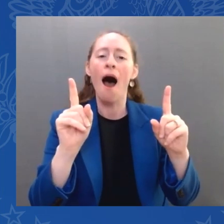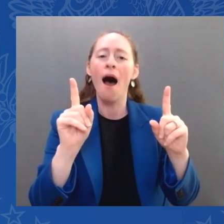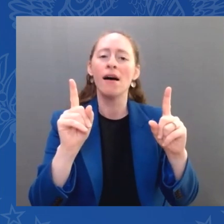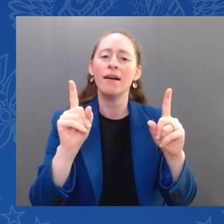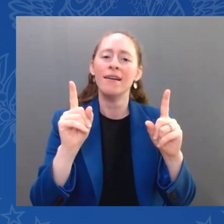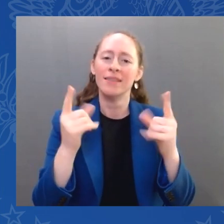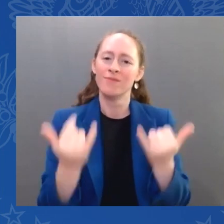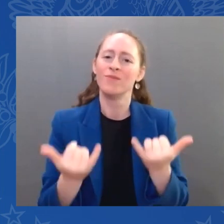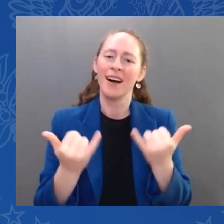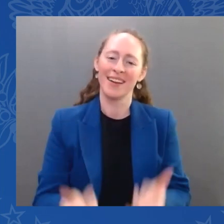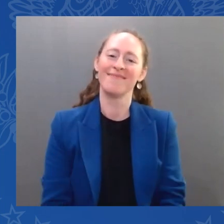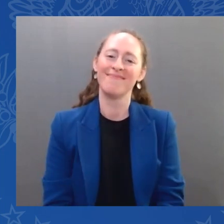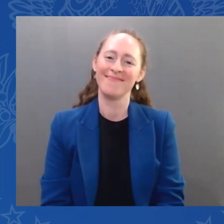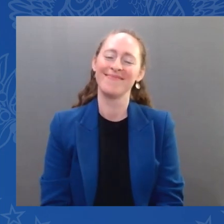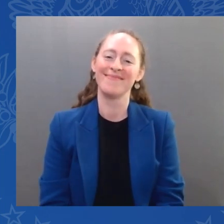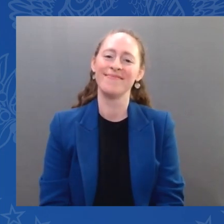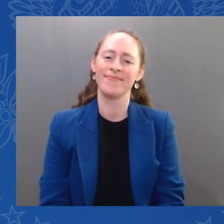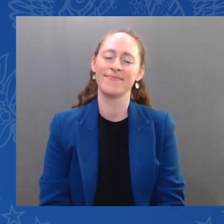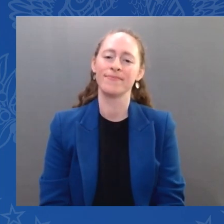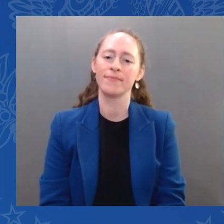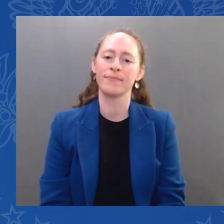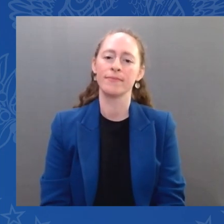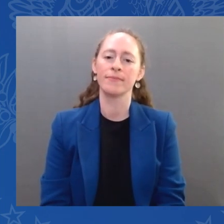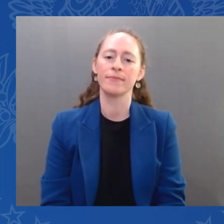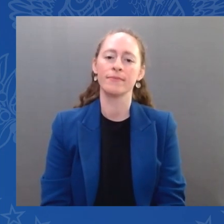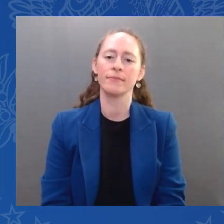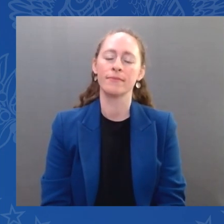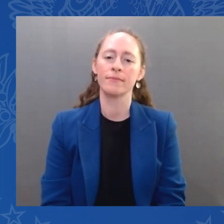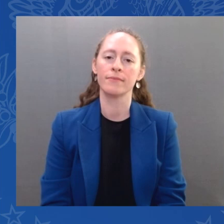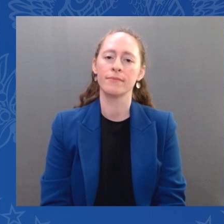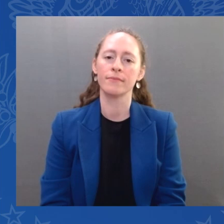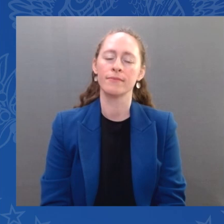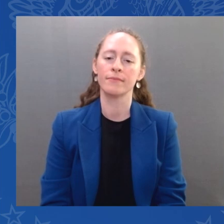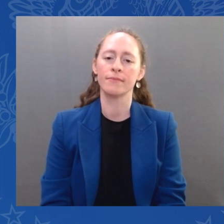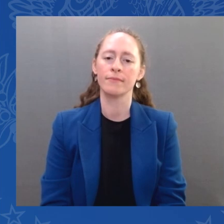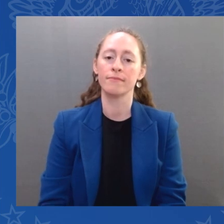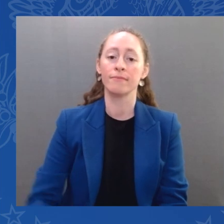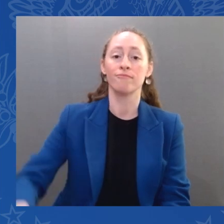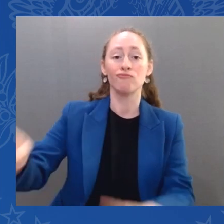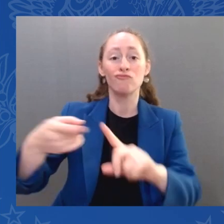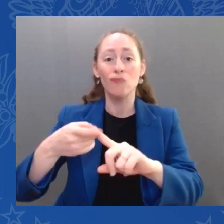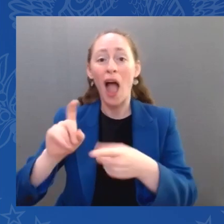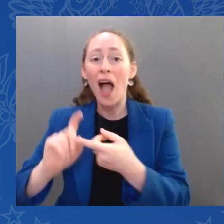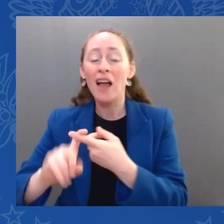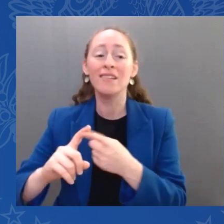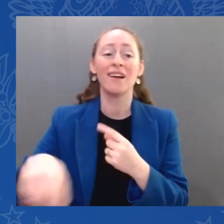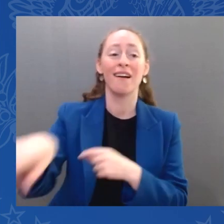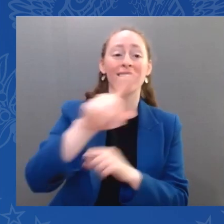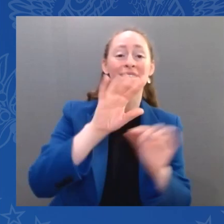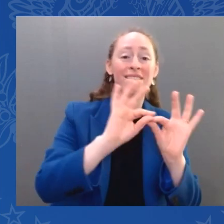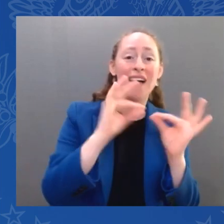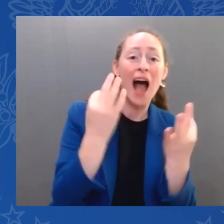To the friends and family members of the victims of gun violence: In the face of so much pain,